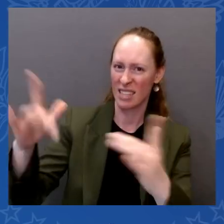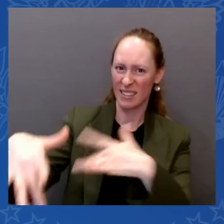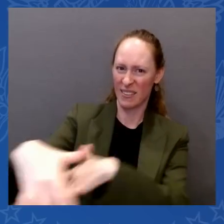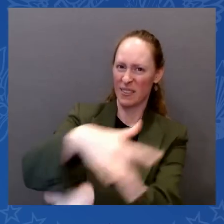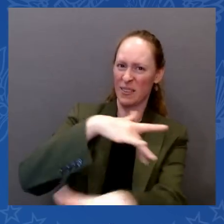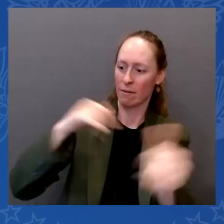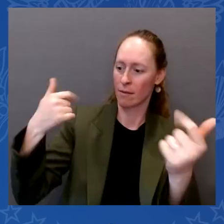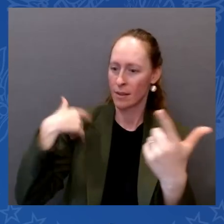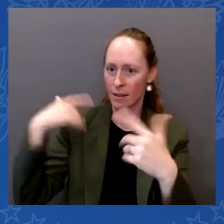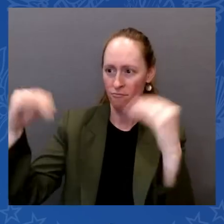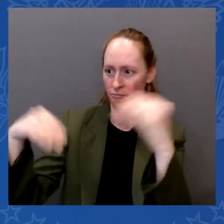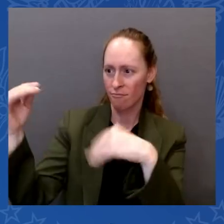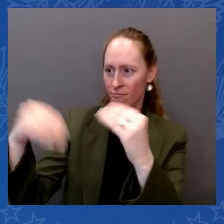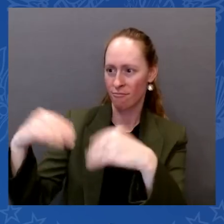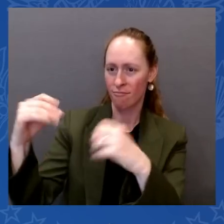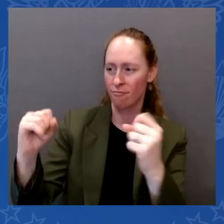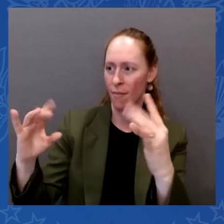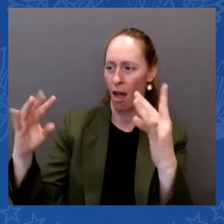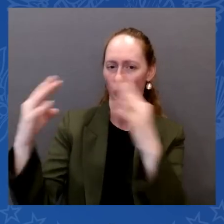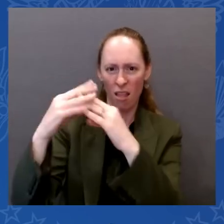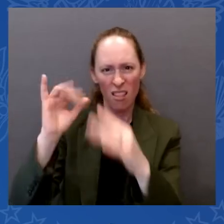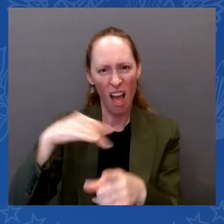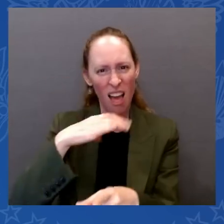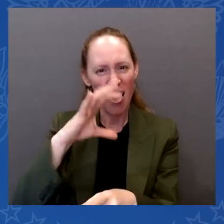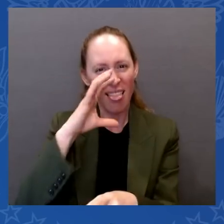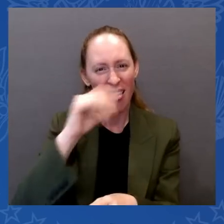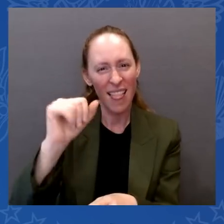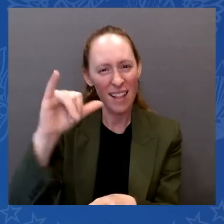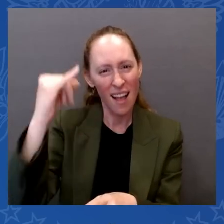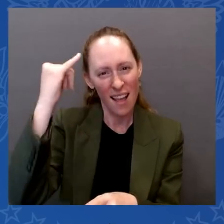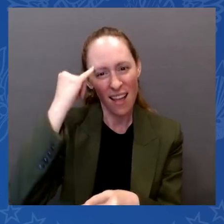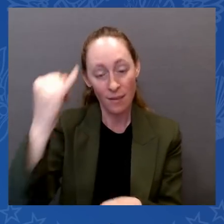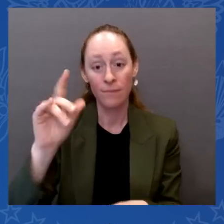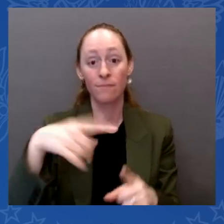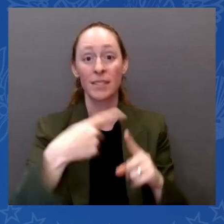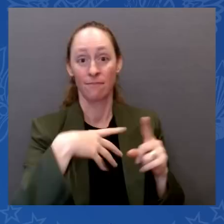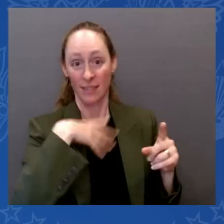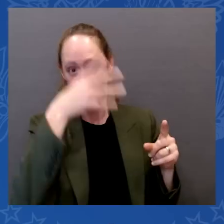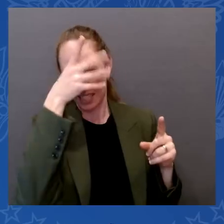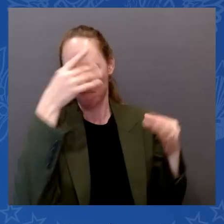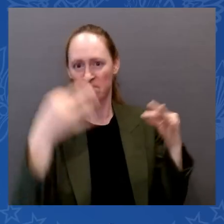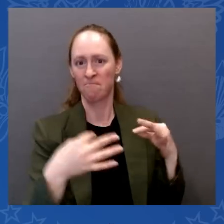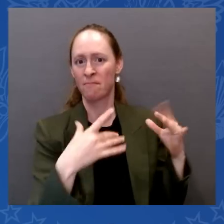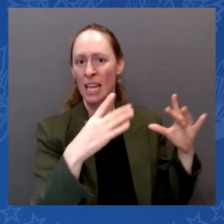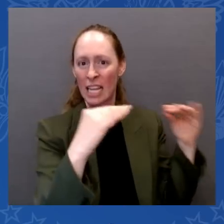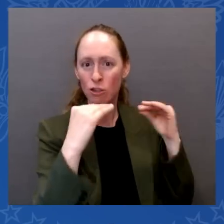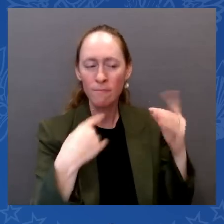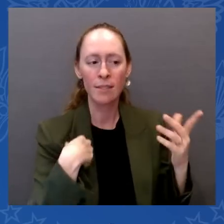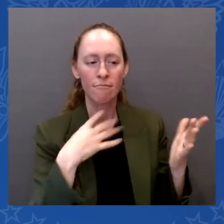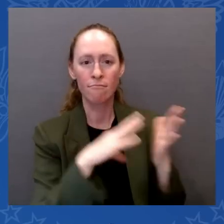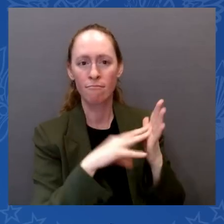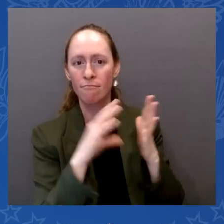if I ever get stuck and I have a question, he always has the answer that the IBEW of 2022 looks different